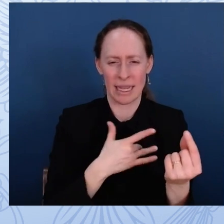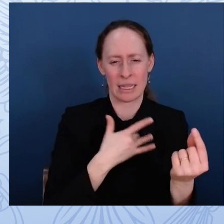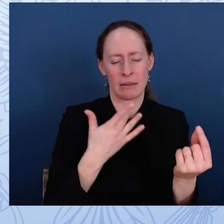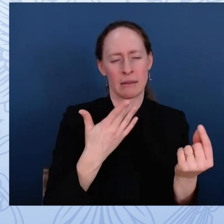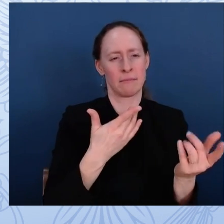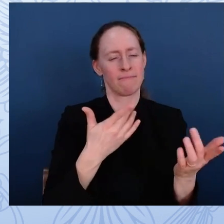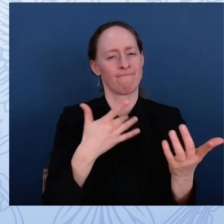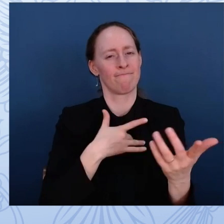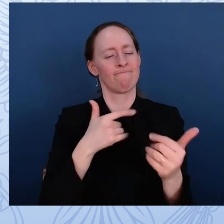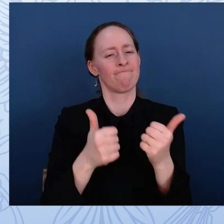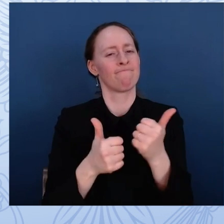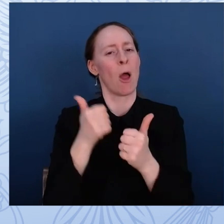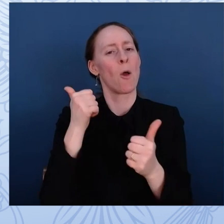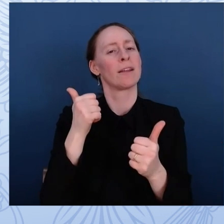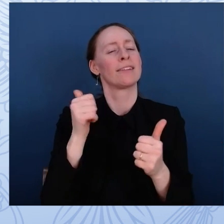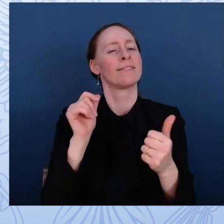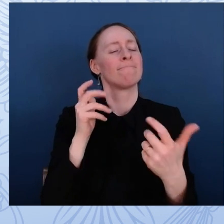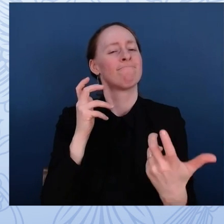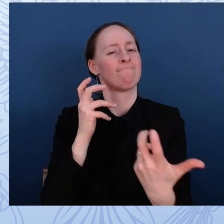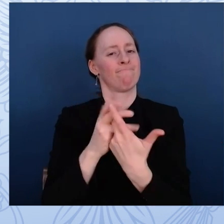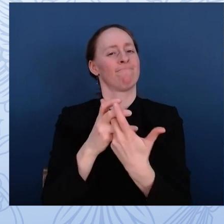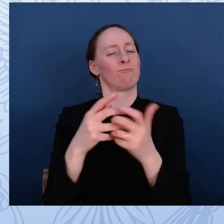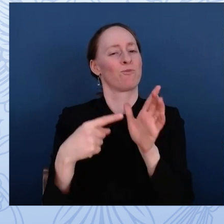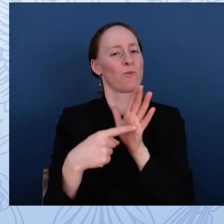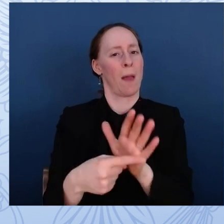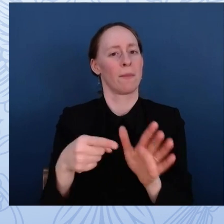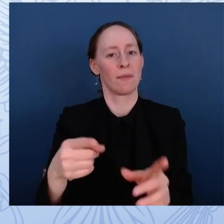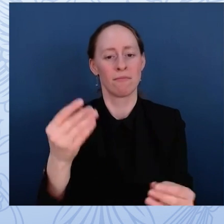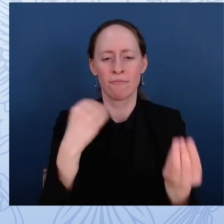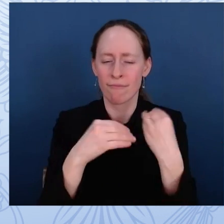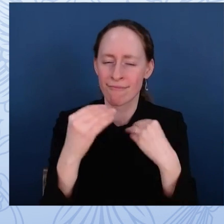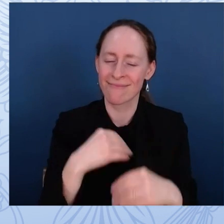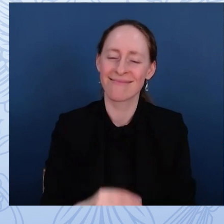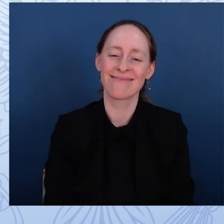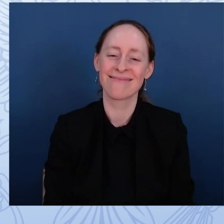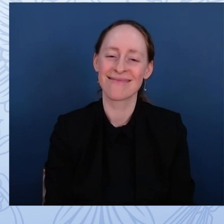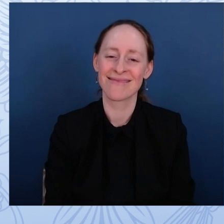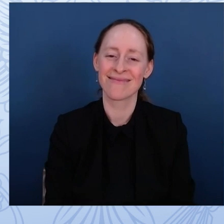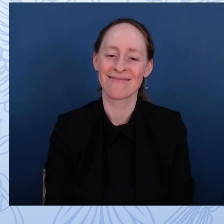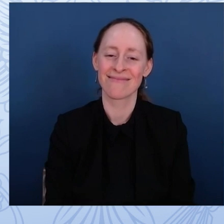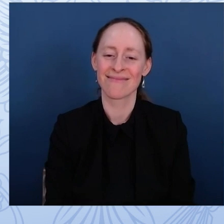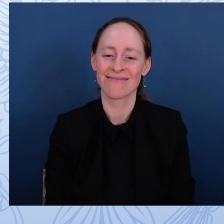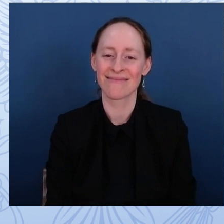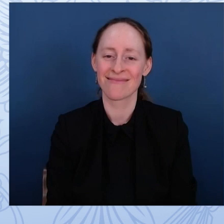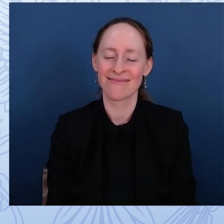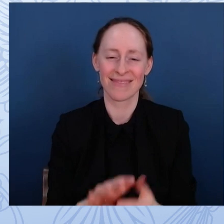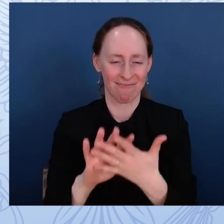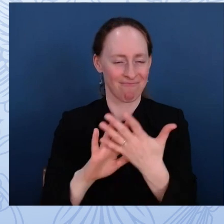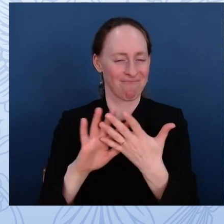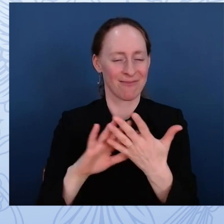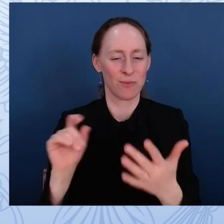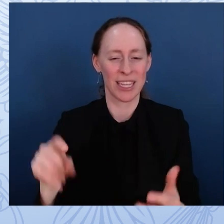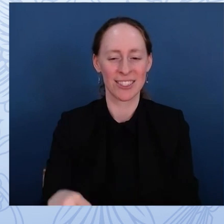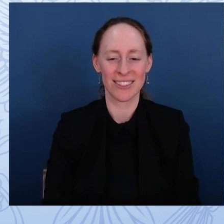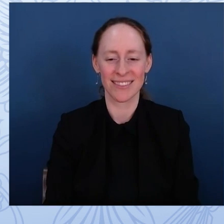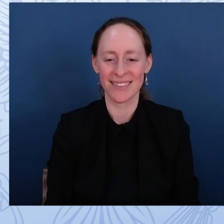The Press: Cristeta Comerford: Carlos, would you like